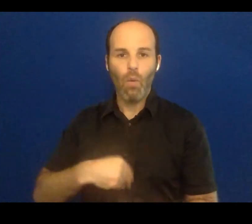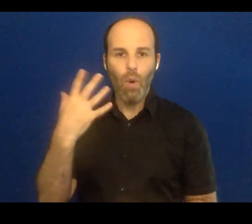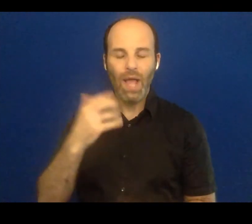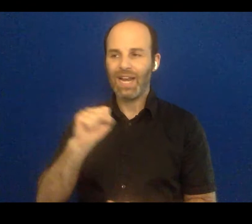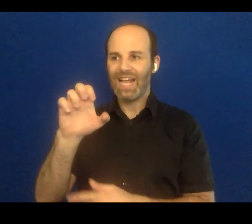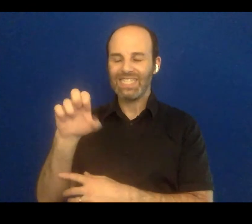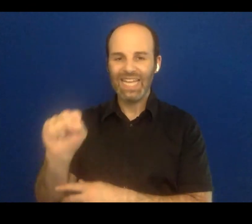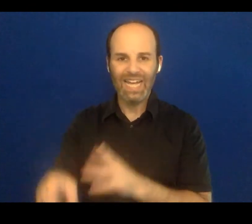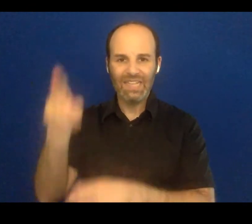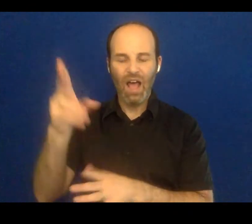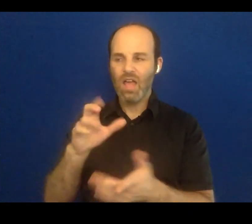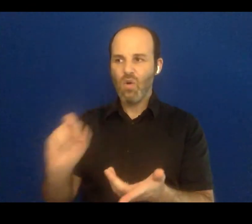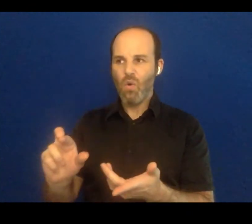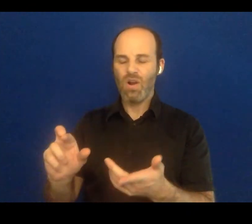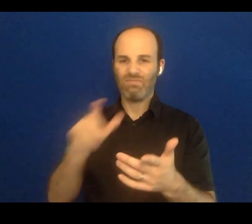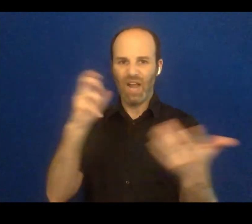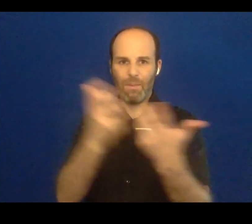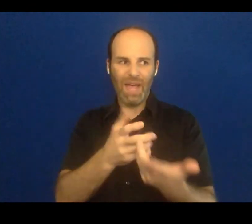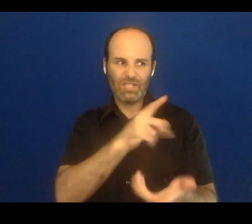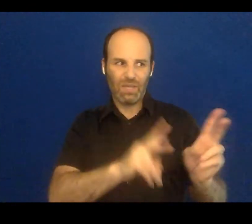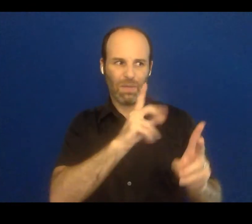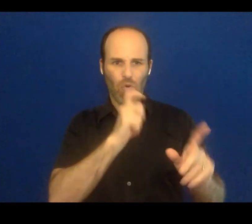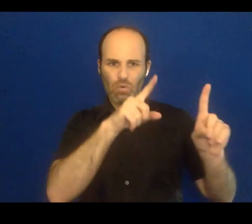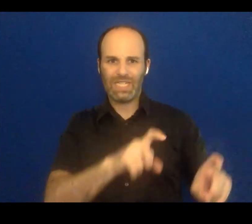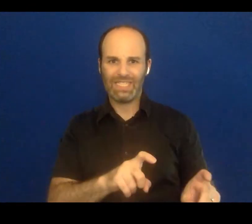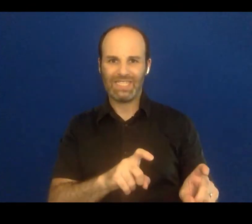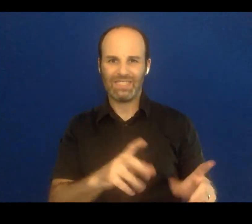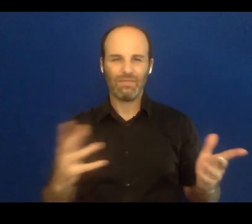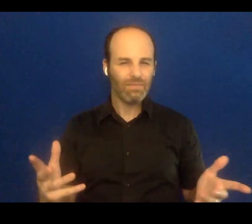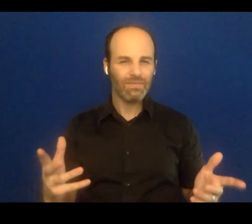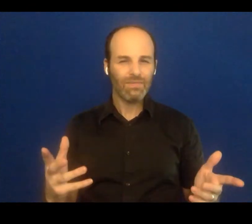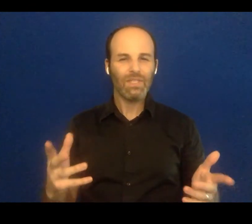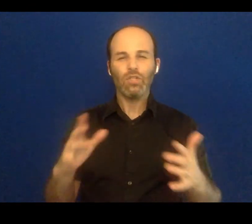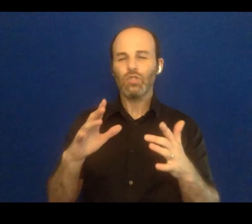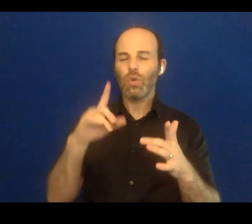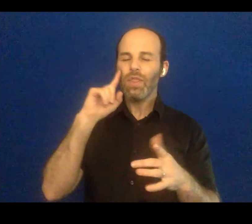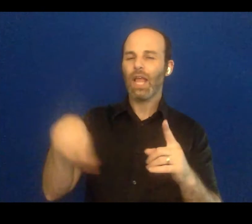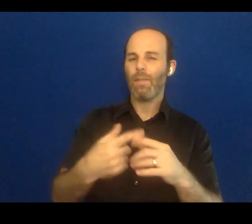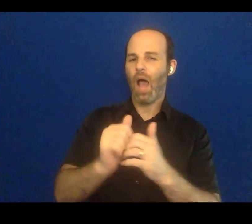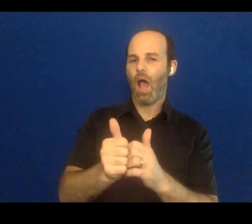THAT LIFE EXPERIENCE. SO I THINK REALLY THINKING ABOUT RESEARCHERS CAN ACTUALLY